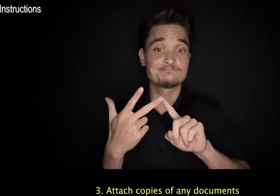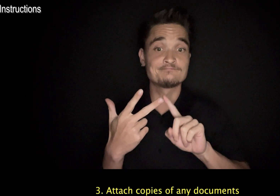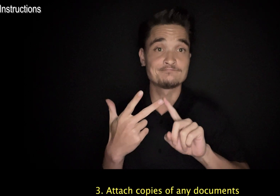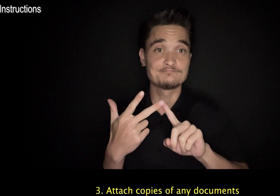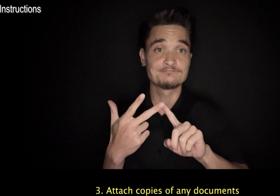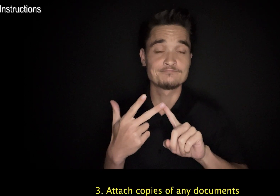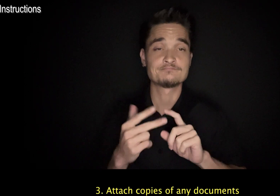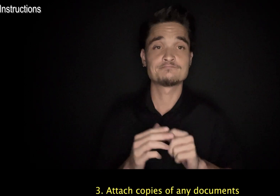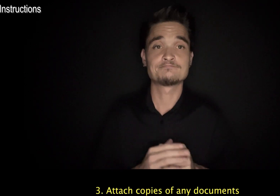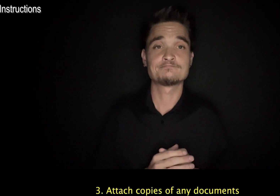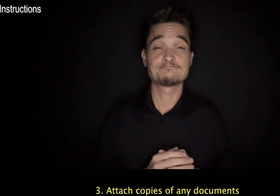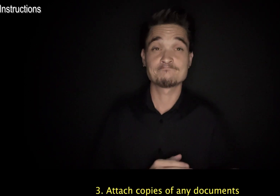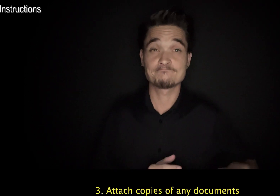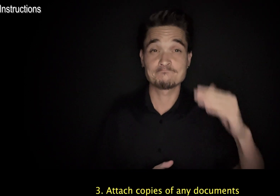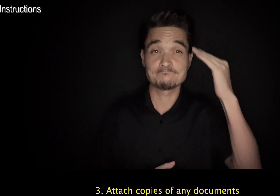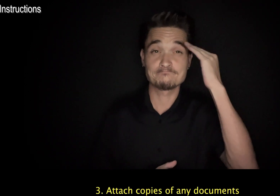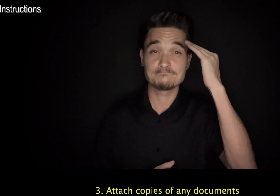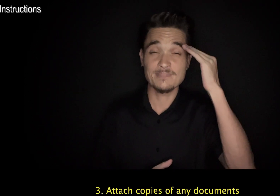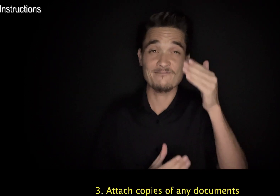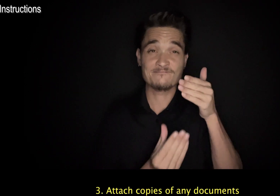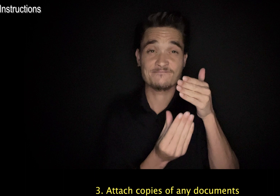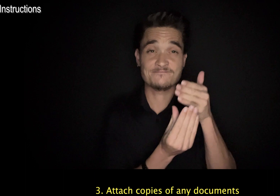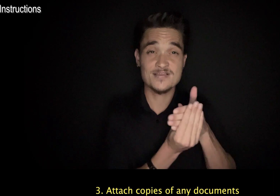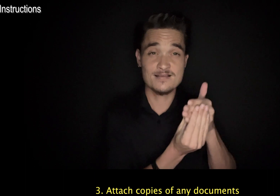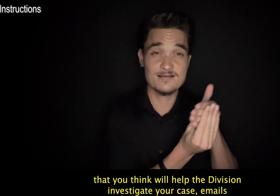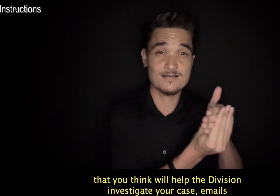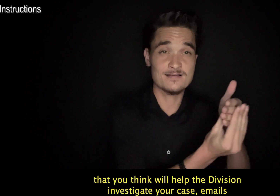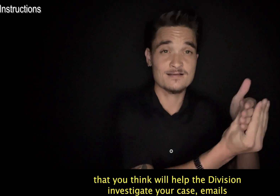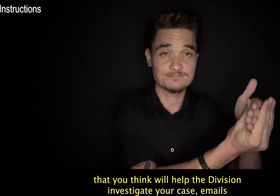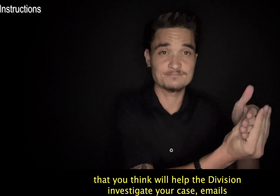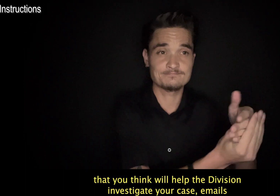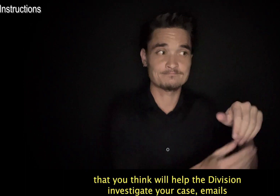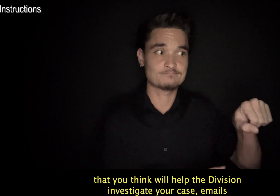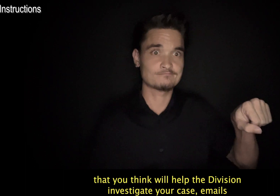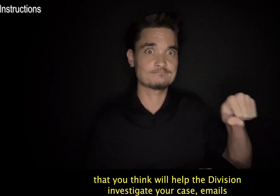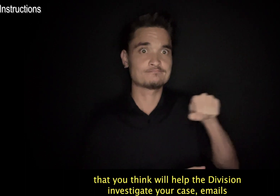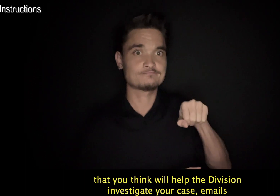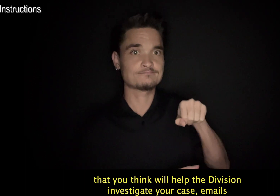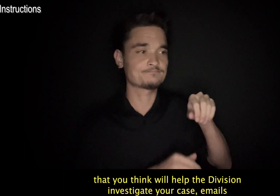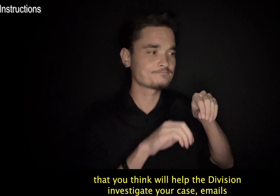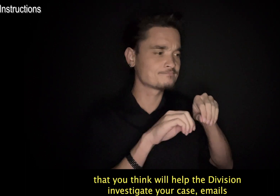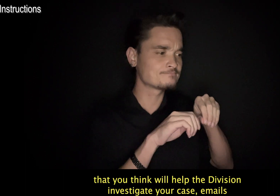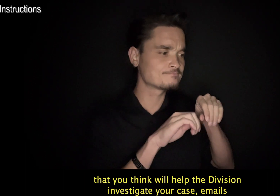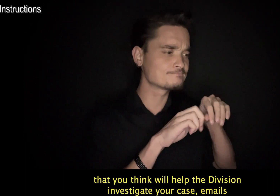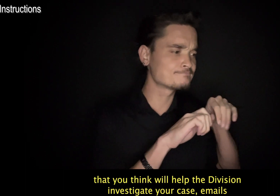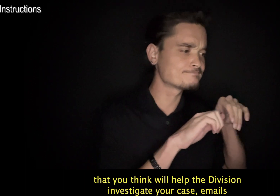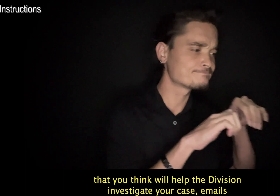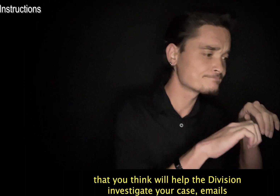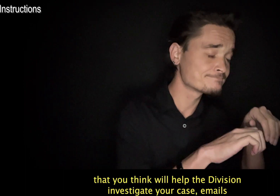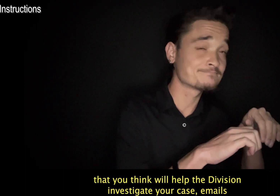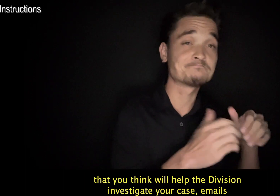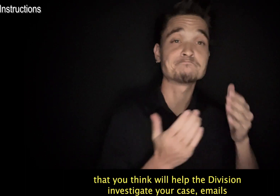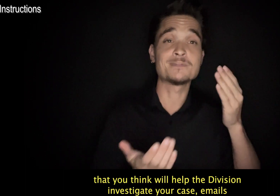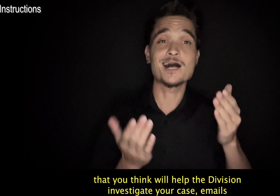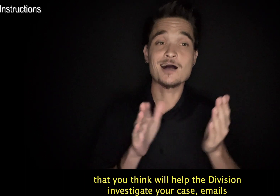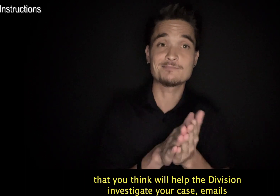3. Attach copies of any documents that you think will help the Division investigate your case, emails